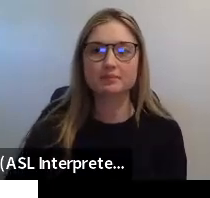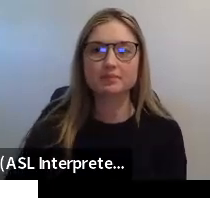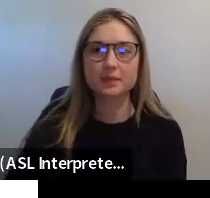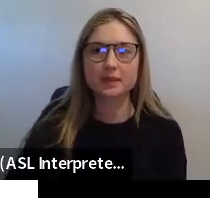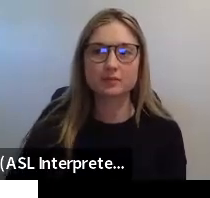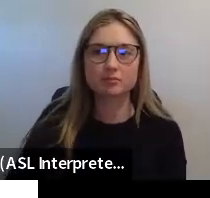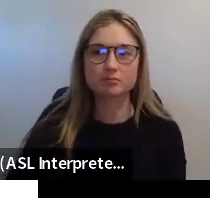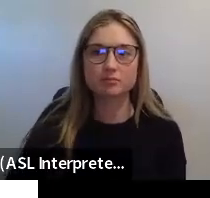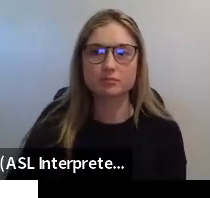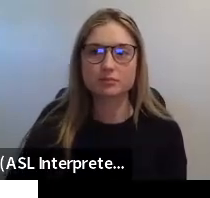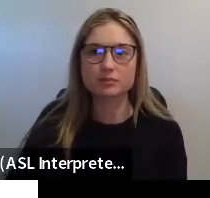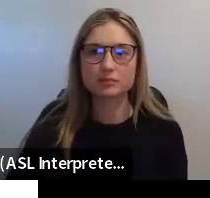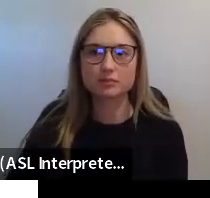And.